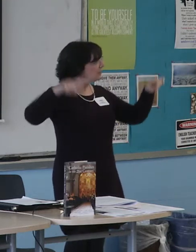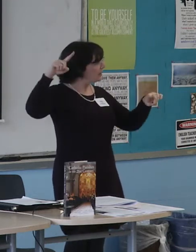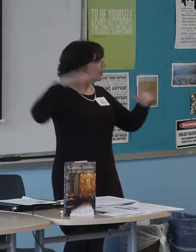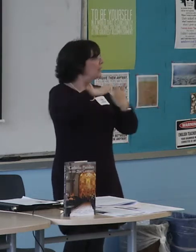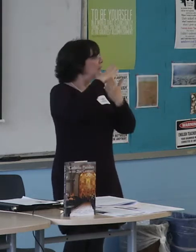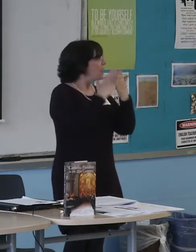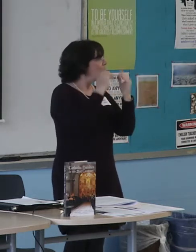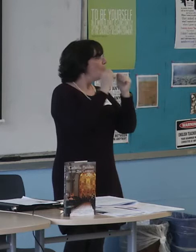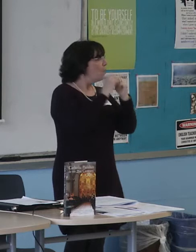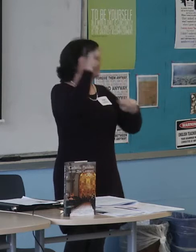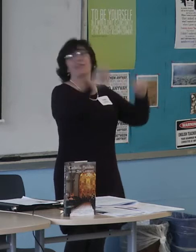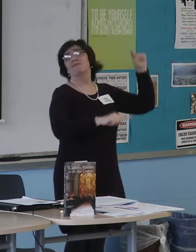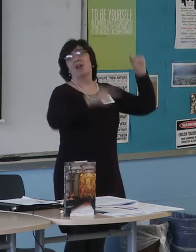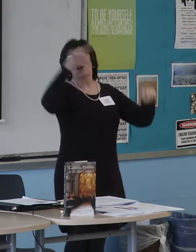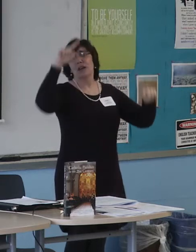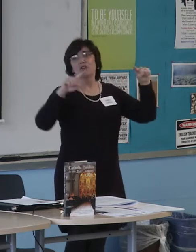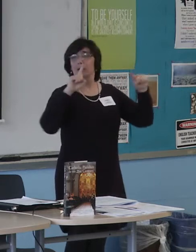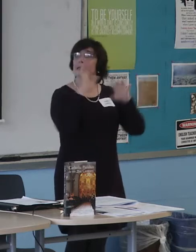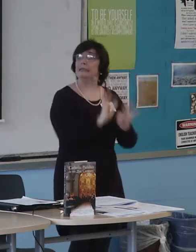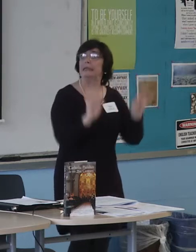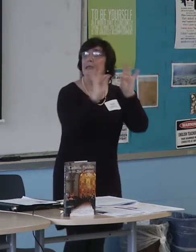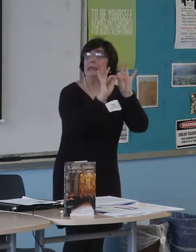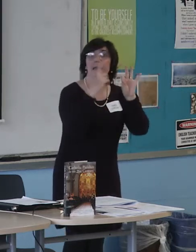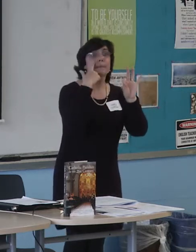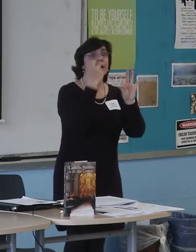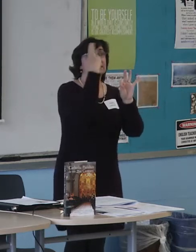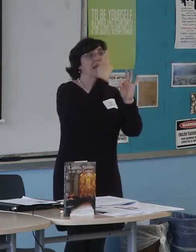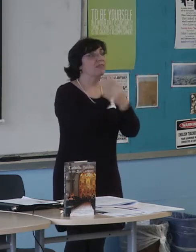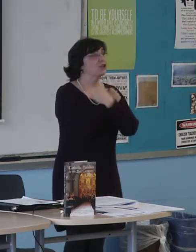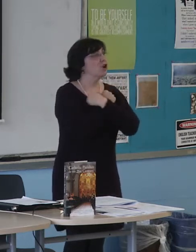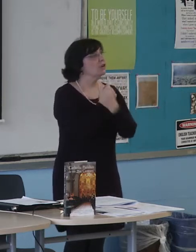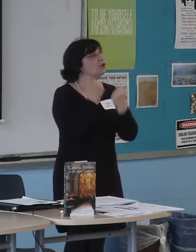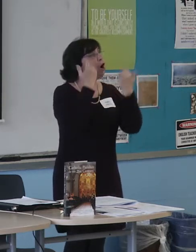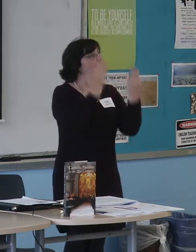variation, it is key because Catholic Charities is offering function, so direct